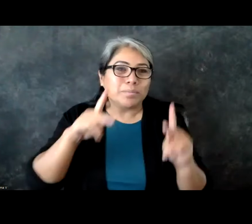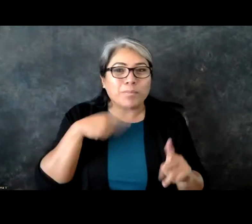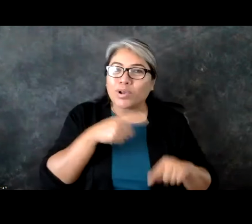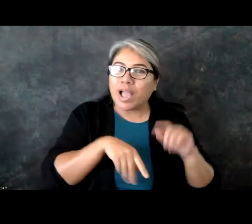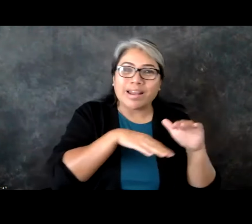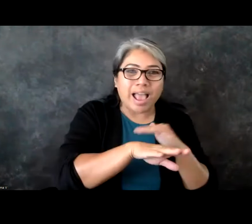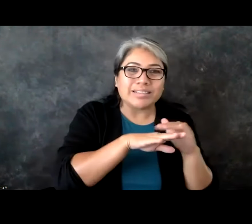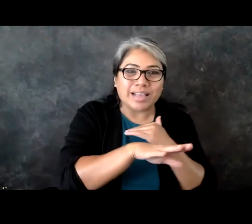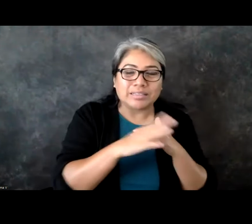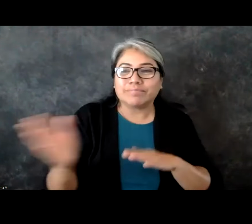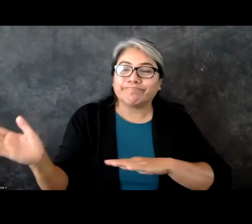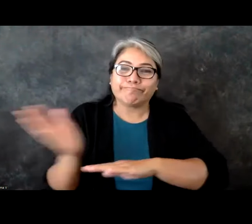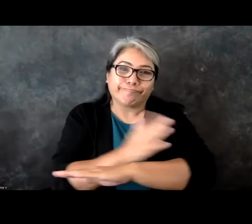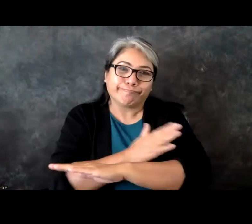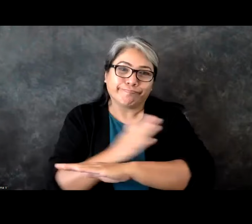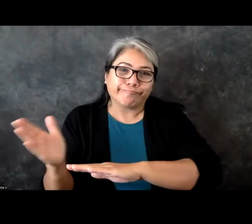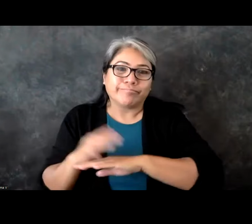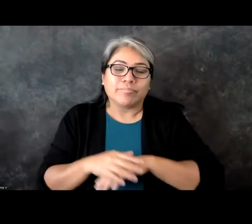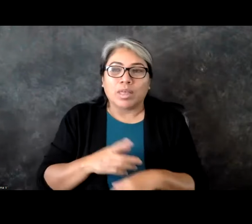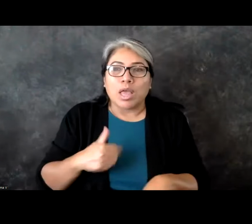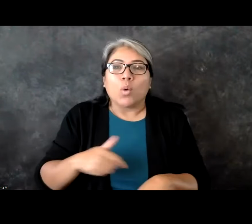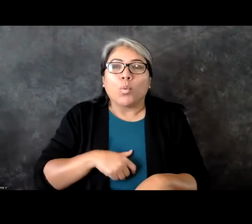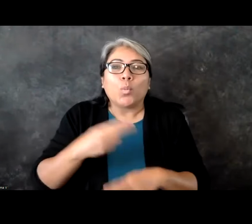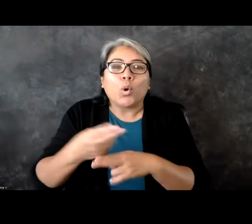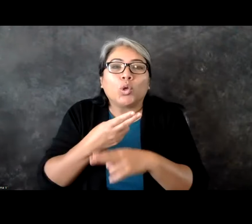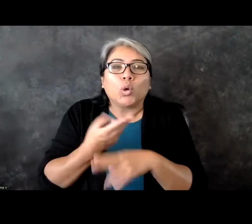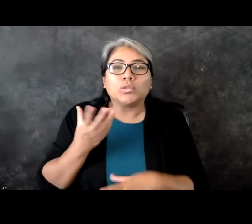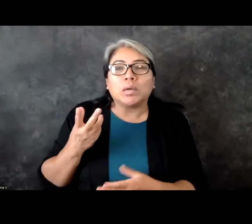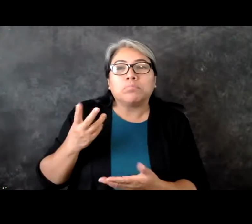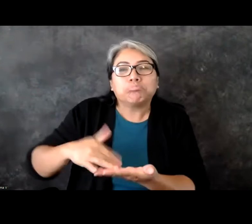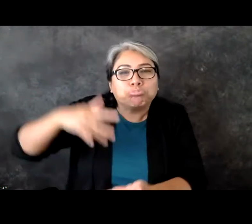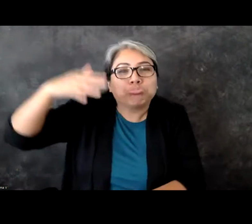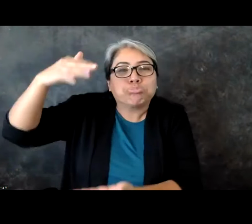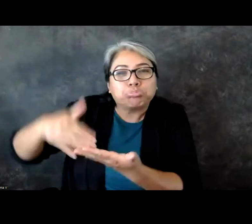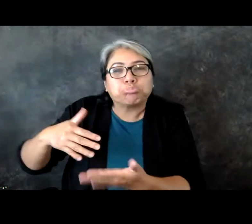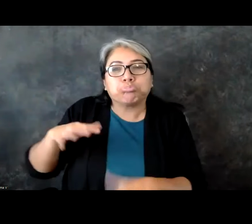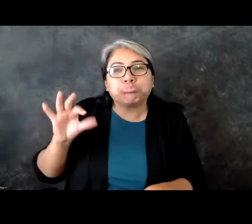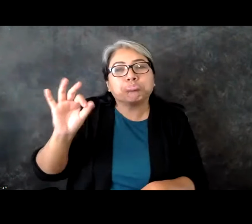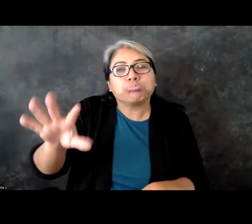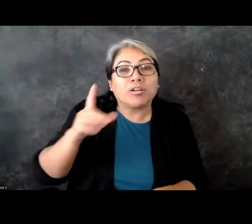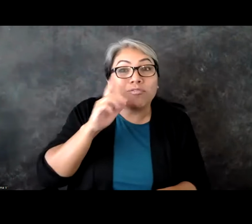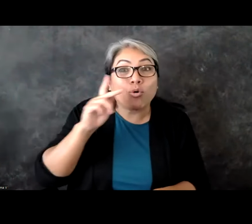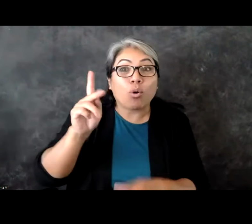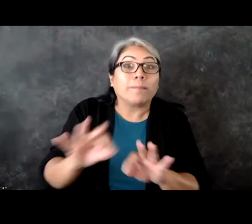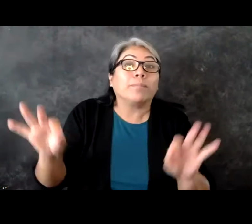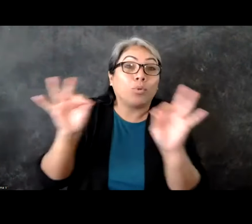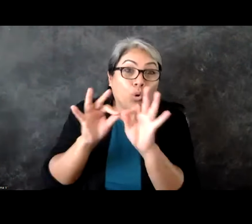benefit from it. The chat can be more accessible to some folks and less accessible to others. So we will use it a